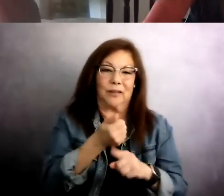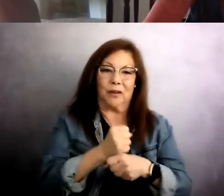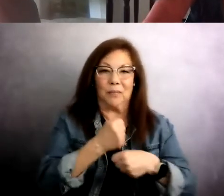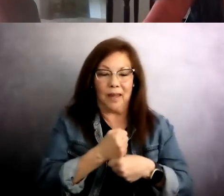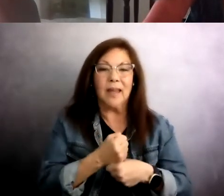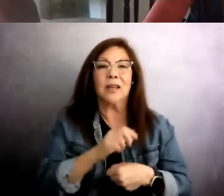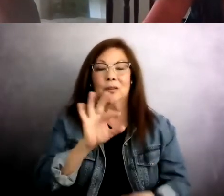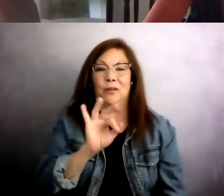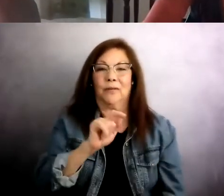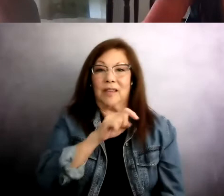original story.